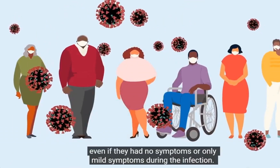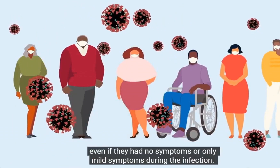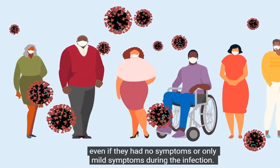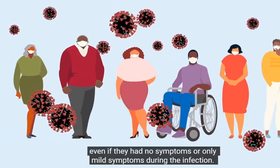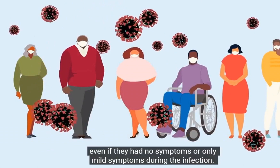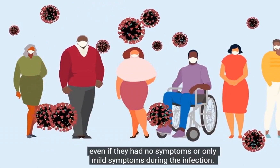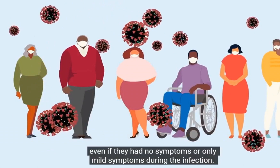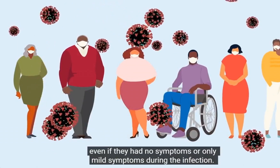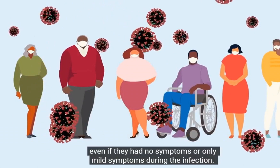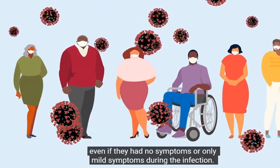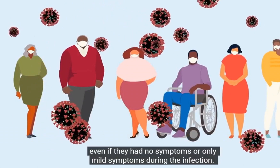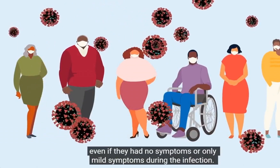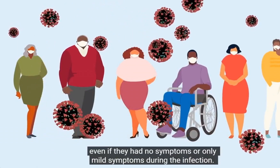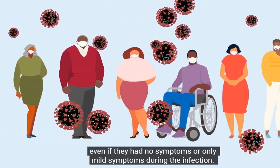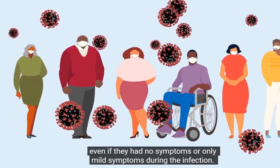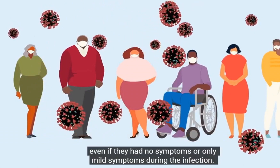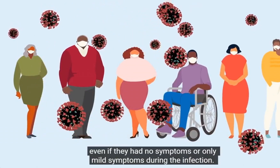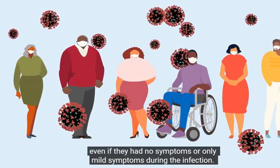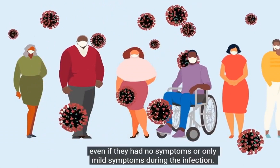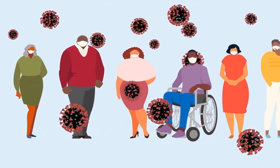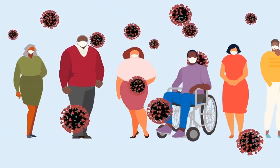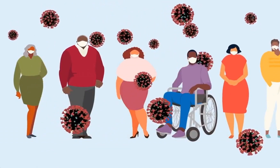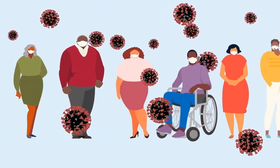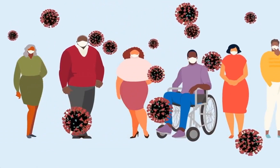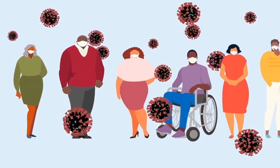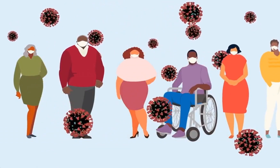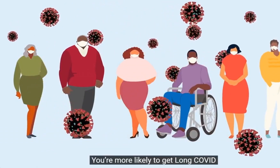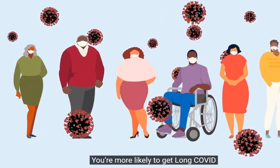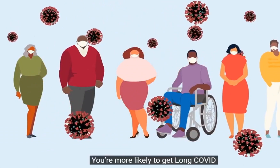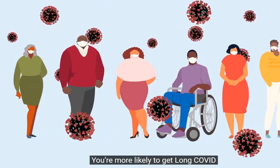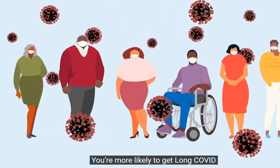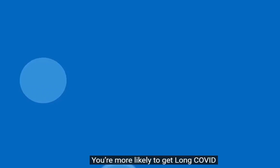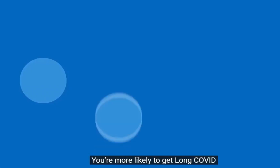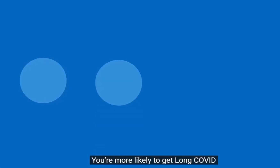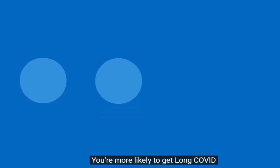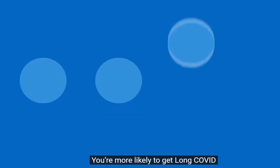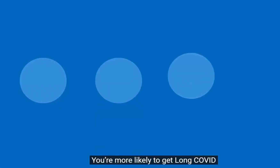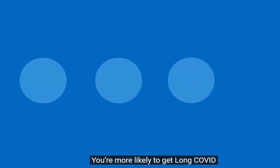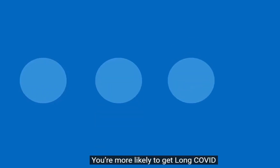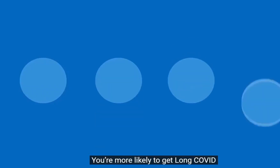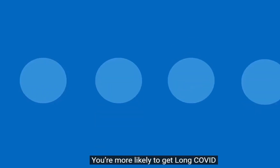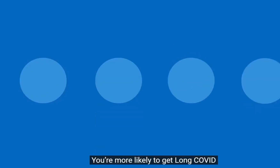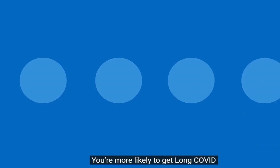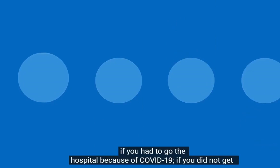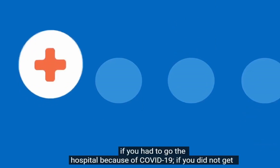only mild symptoms during the infection. You're more likely to get long covid. If